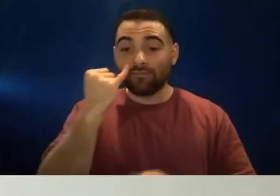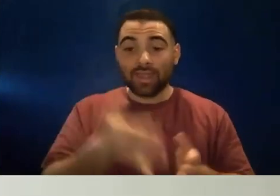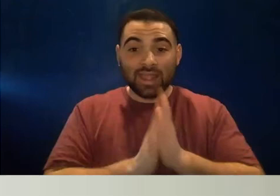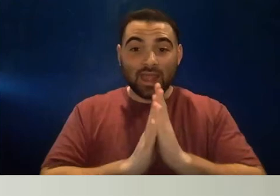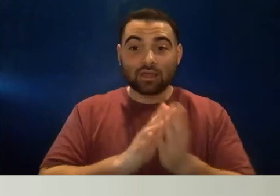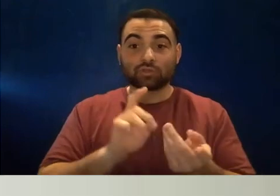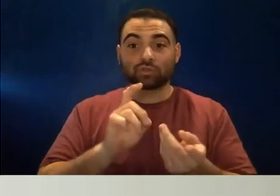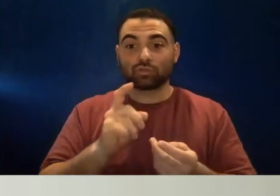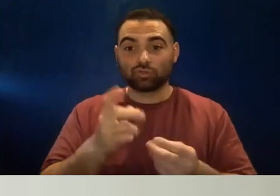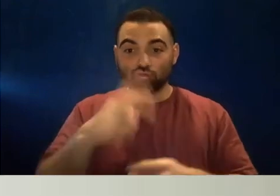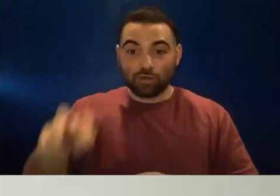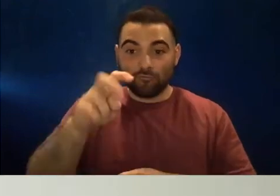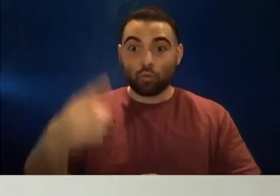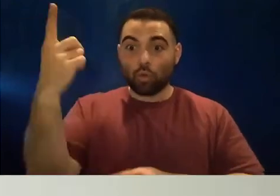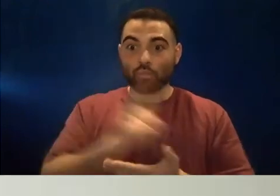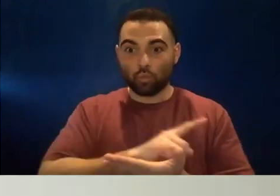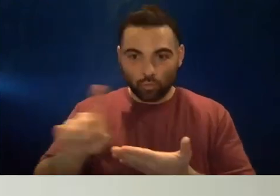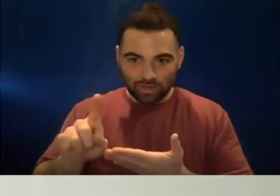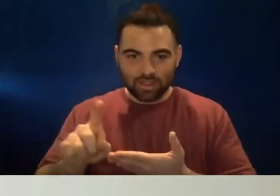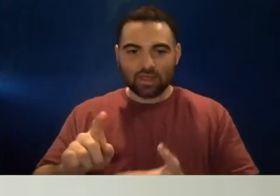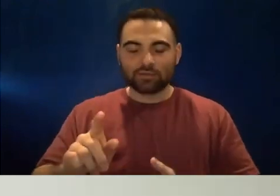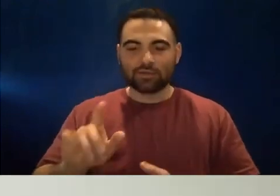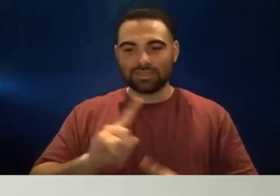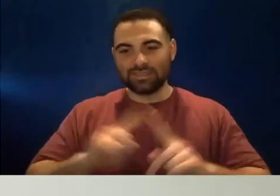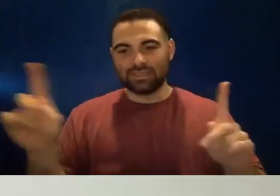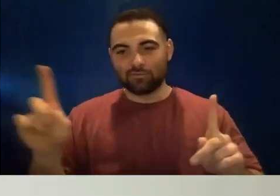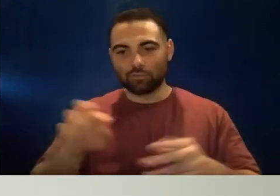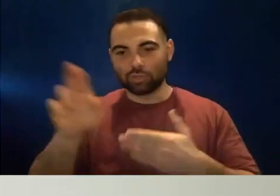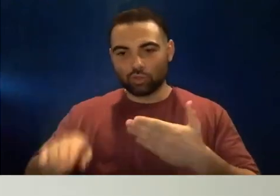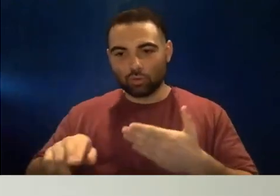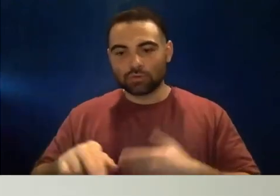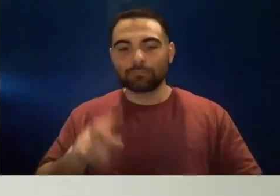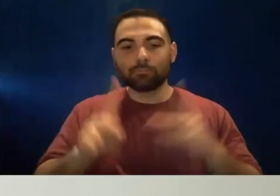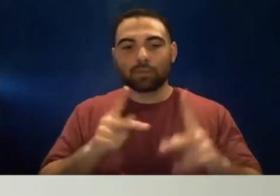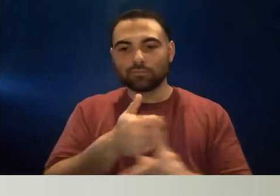they would come to a much different conclusion that people with disabilities, despite the transportation challenges,